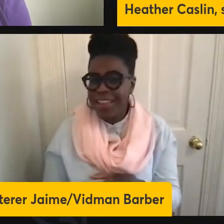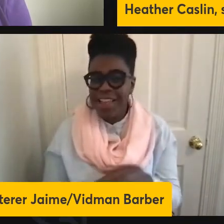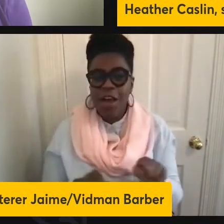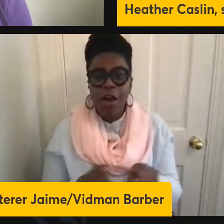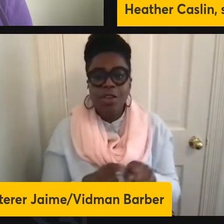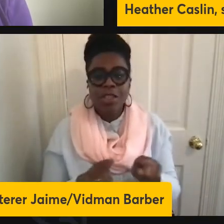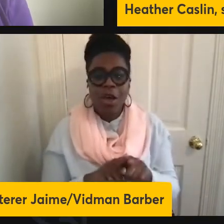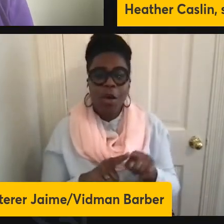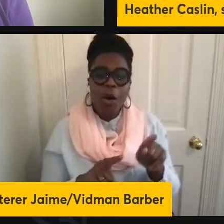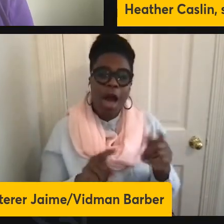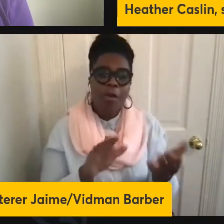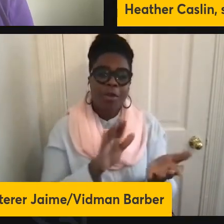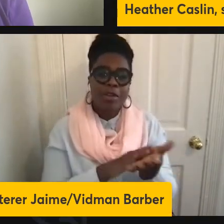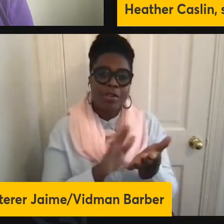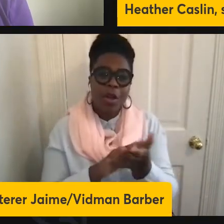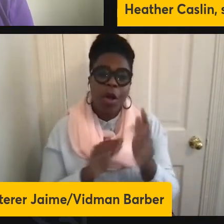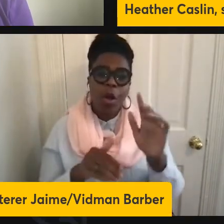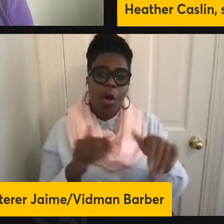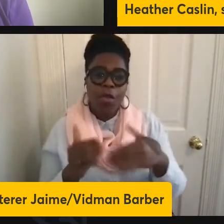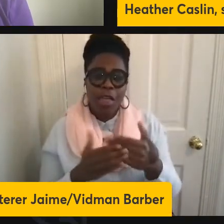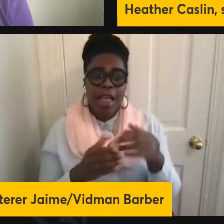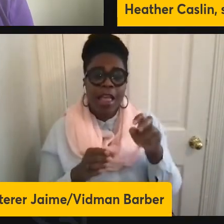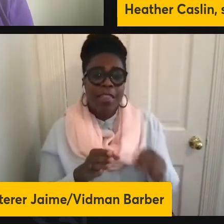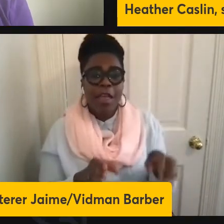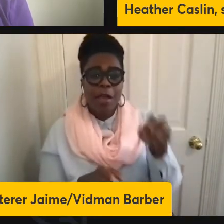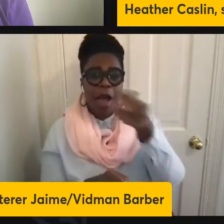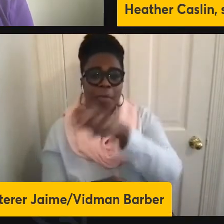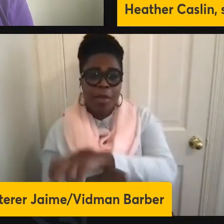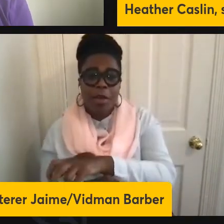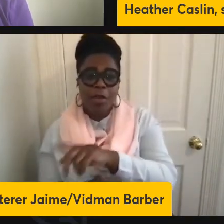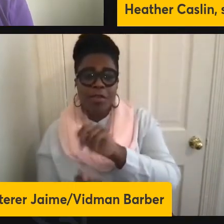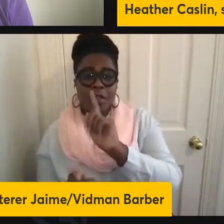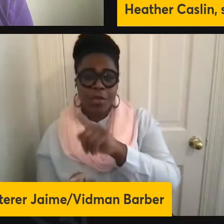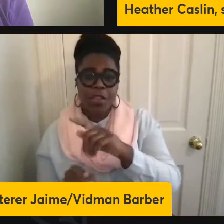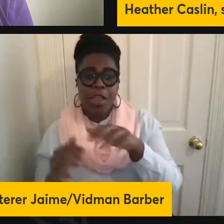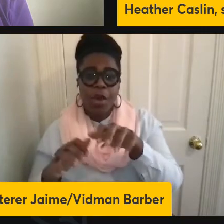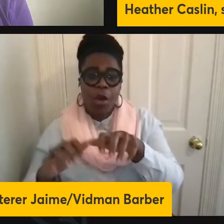all the speakers they're hopping over to the audience platform to answer questions. I didn't realize we couldn't do it from